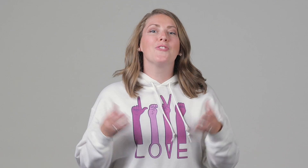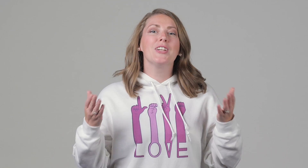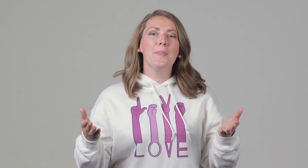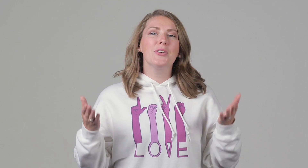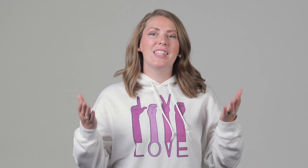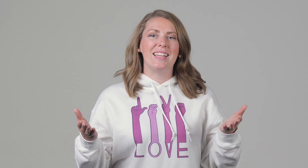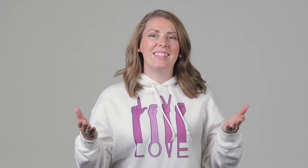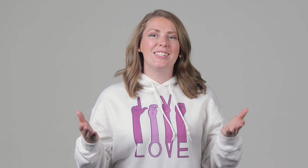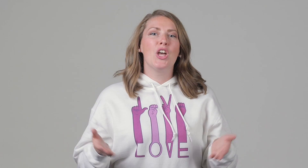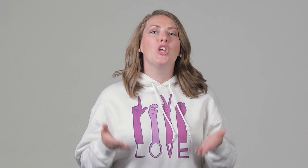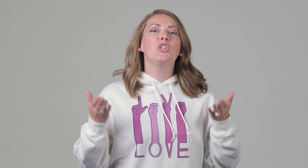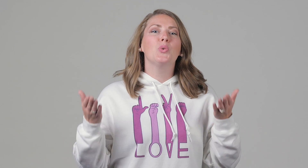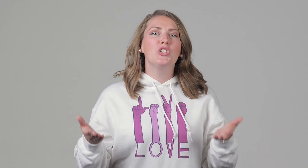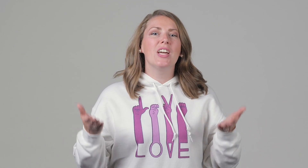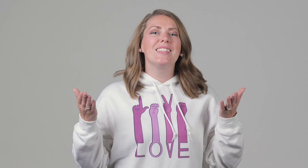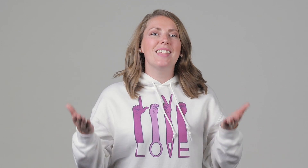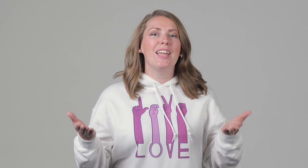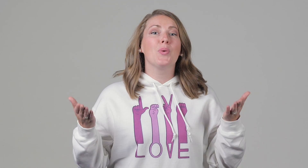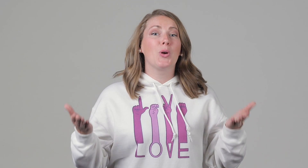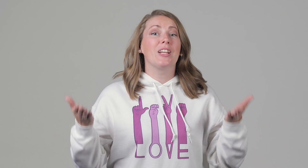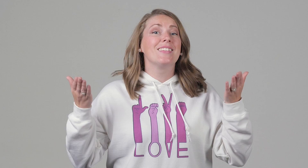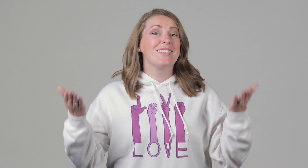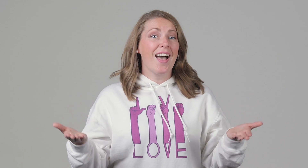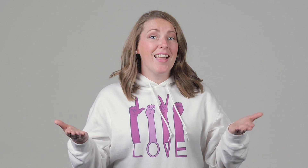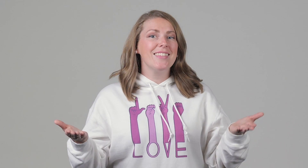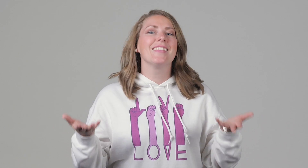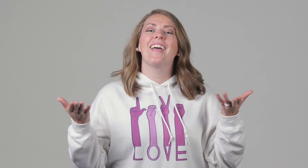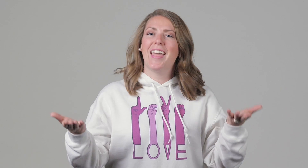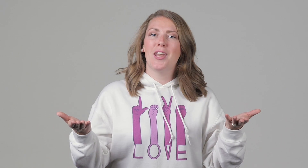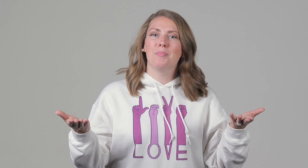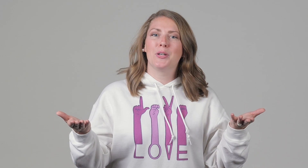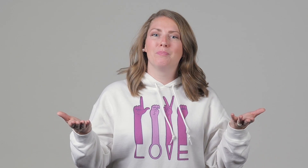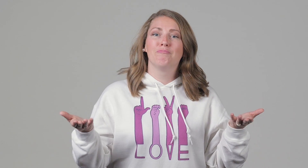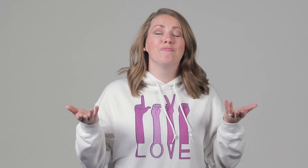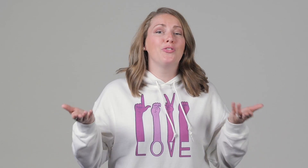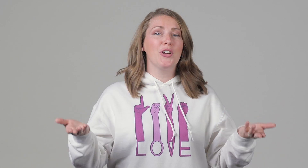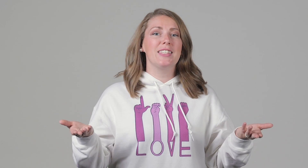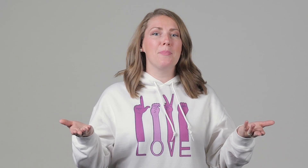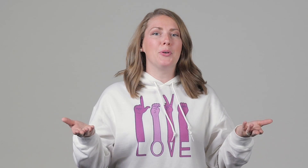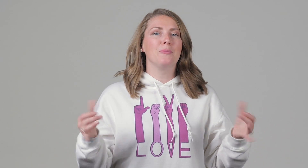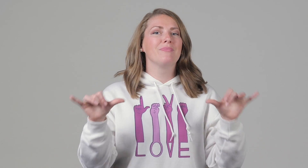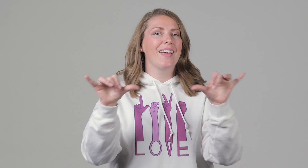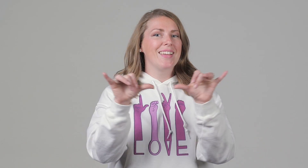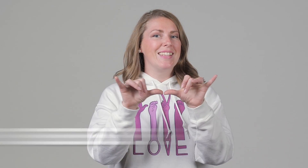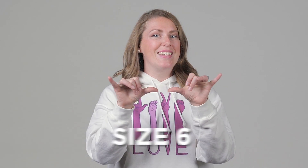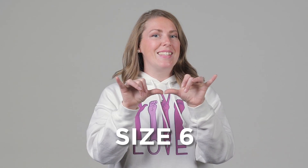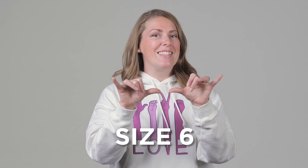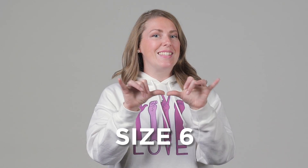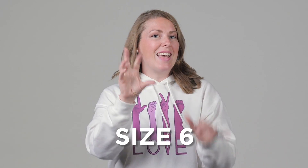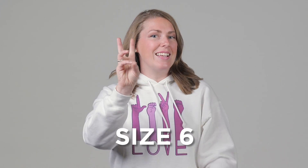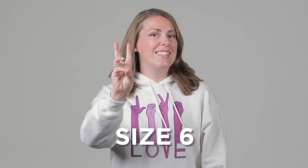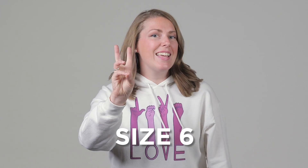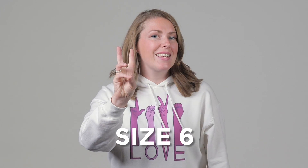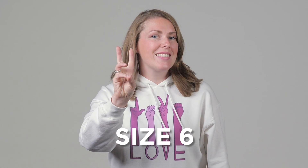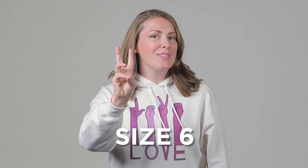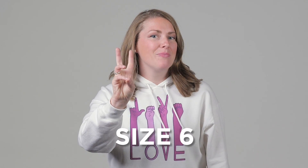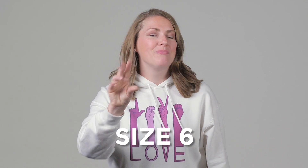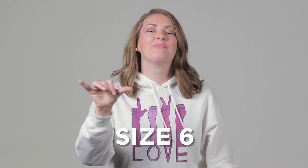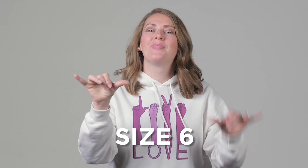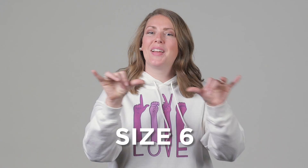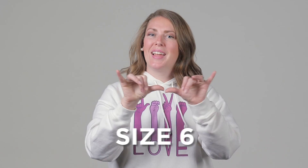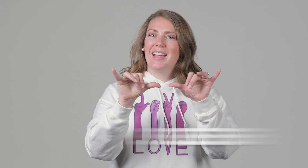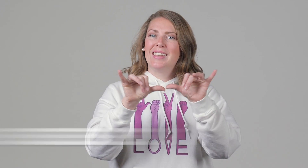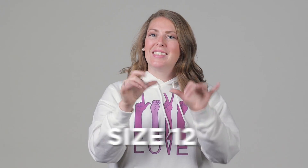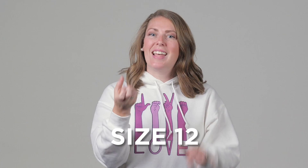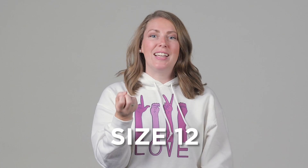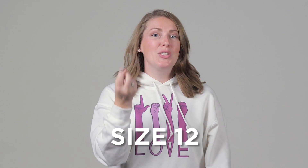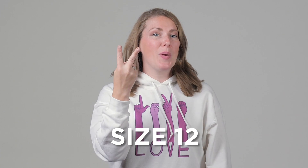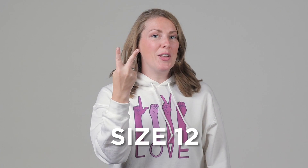For number sizes you will just sign the word size and number. For example, size 6, size 12,